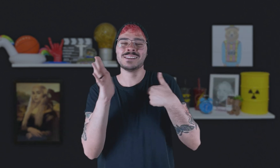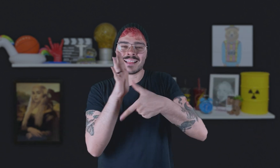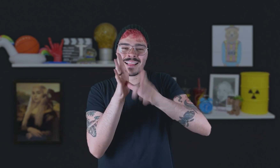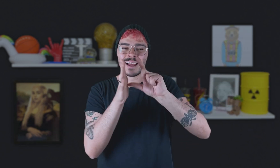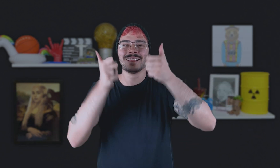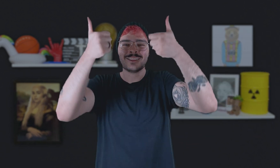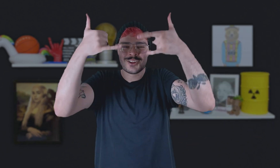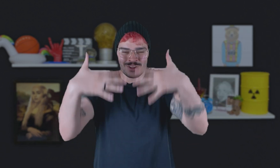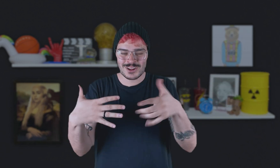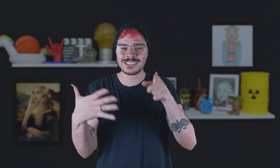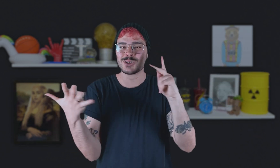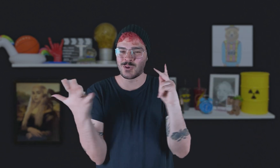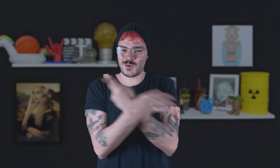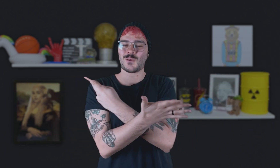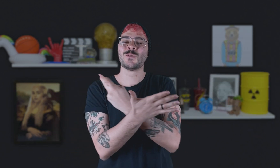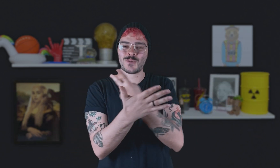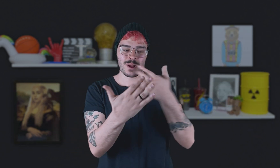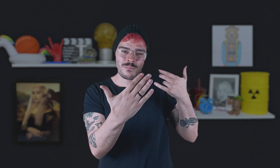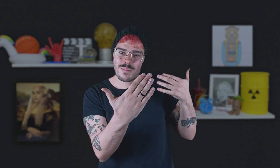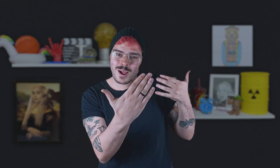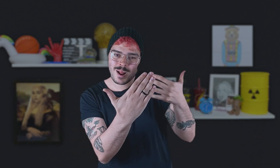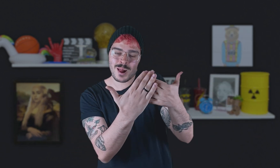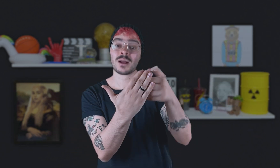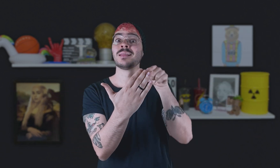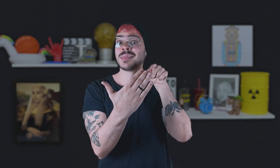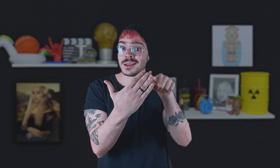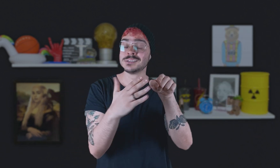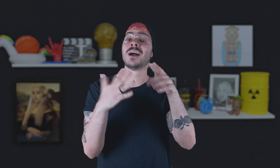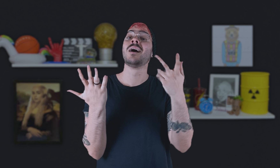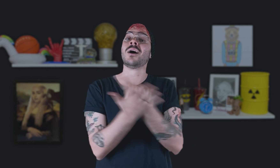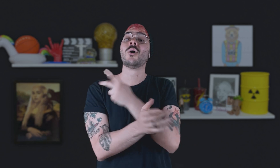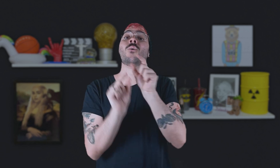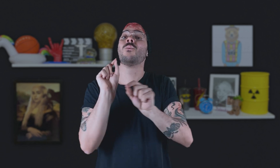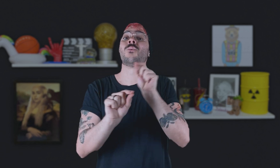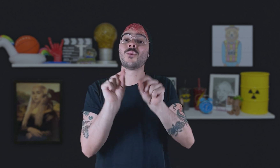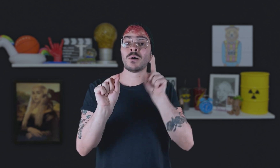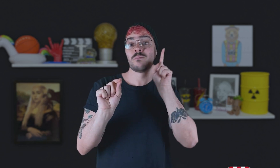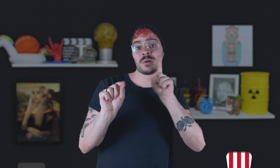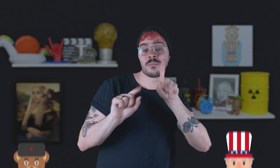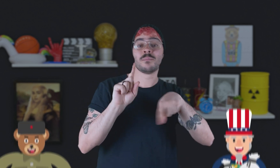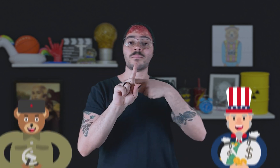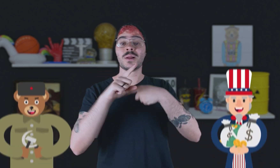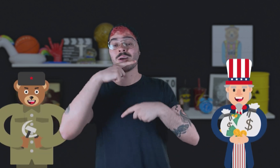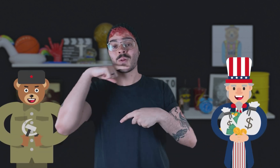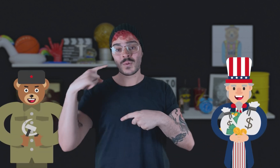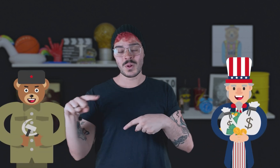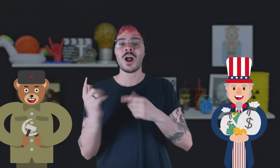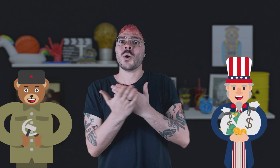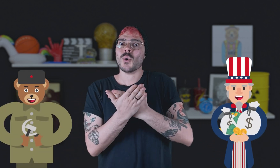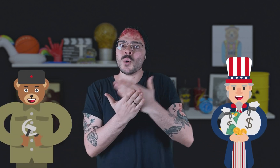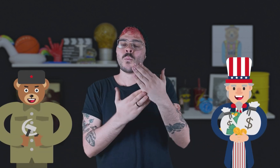This fact made these two countries